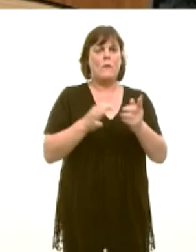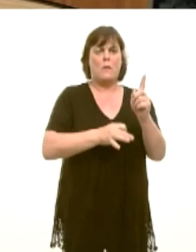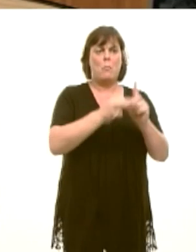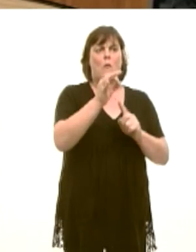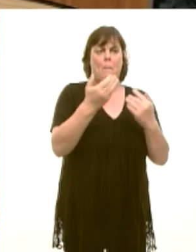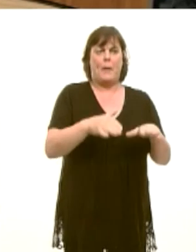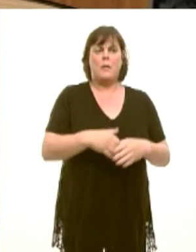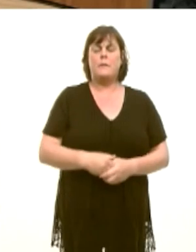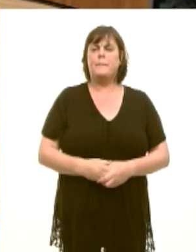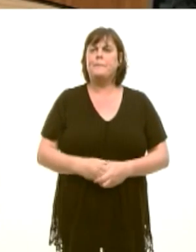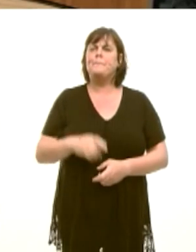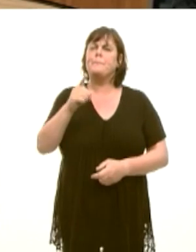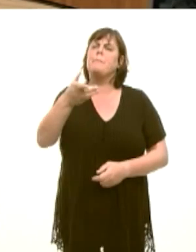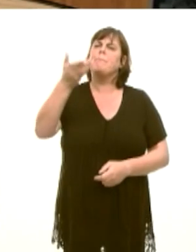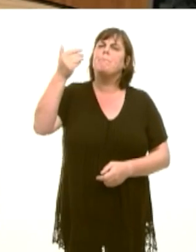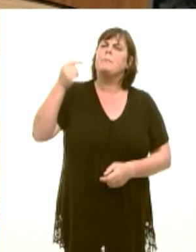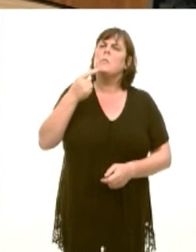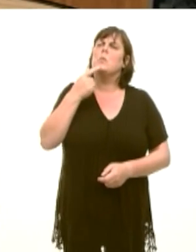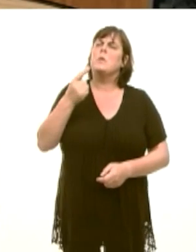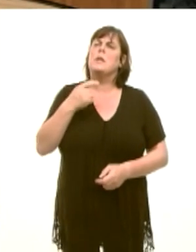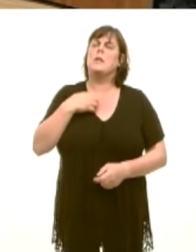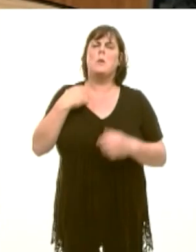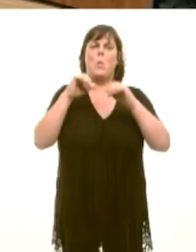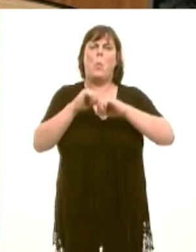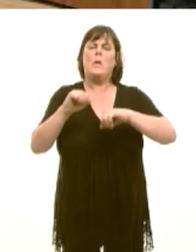First Minister, you said that those waiting times would, undoubtedly, be coming down by